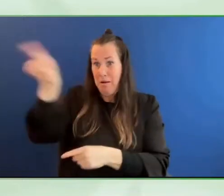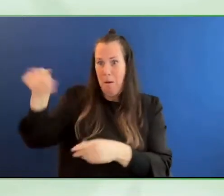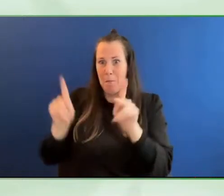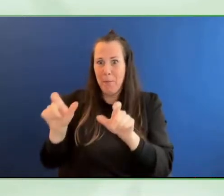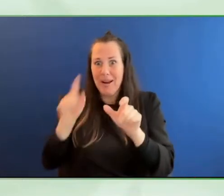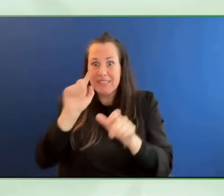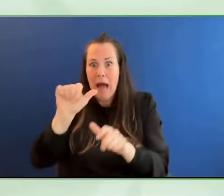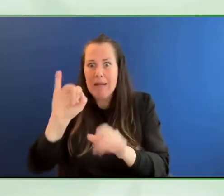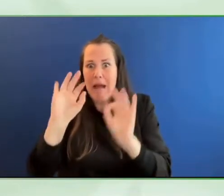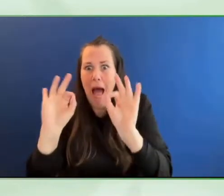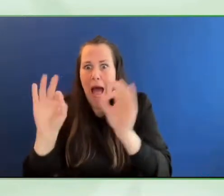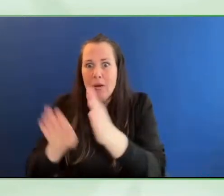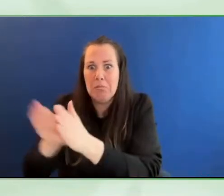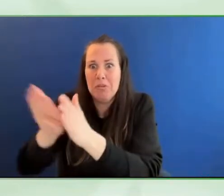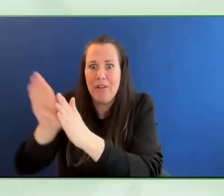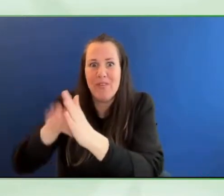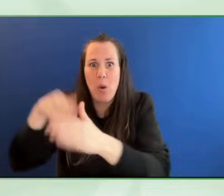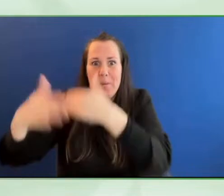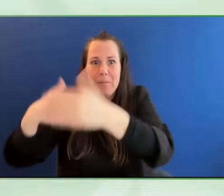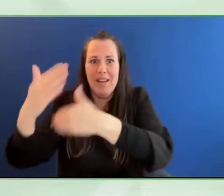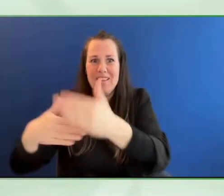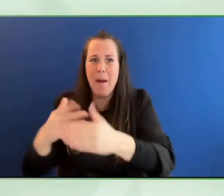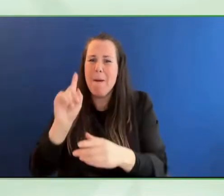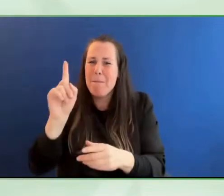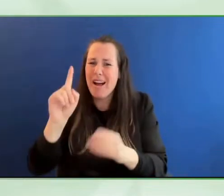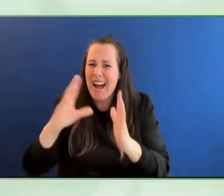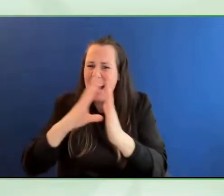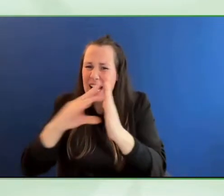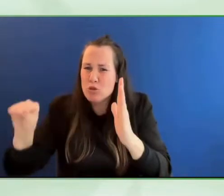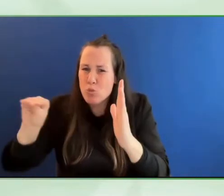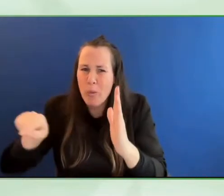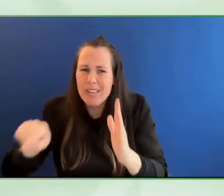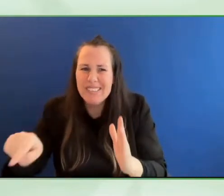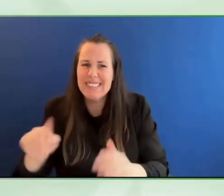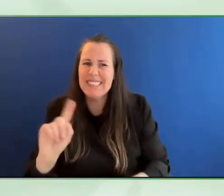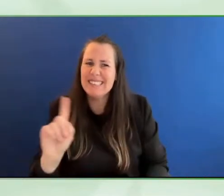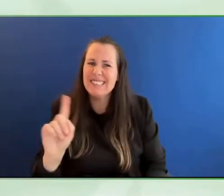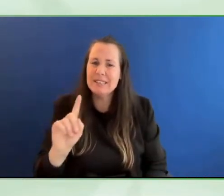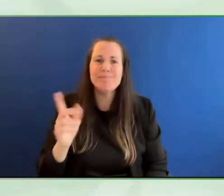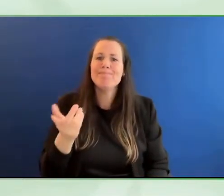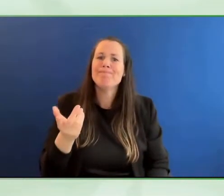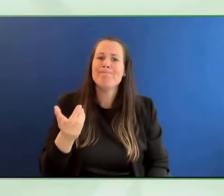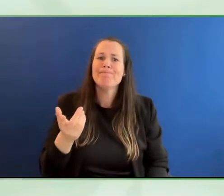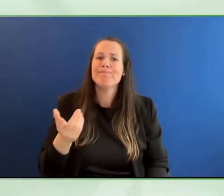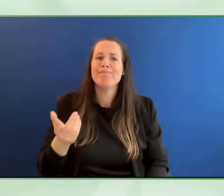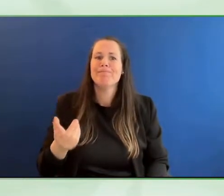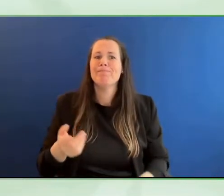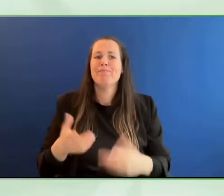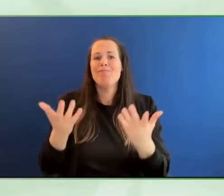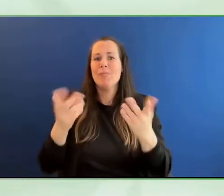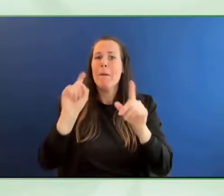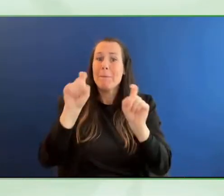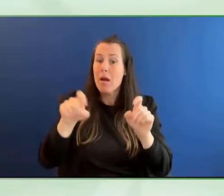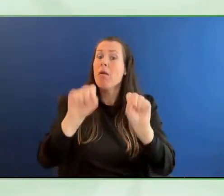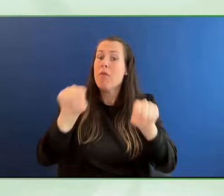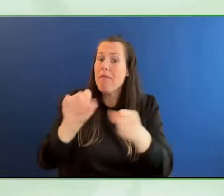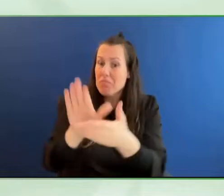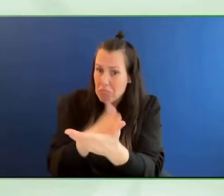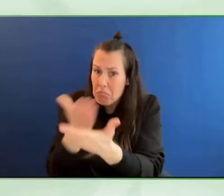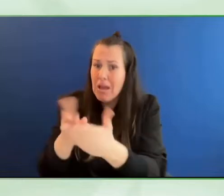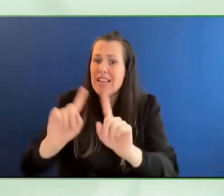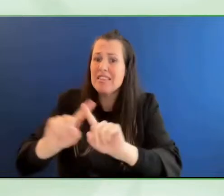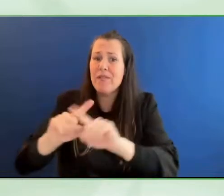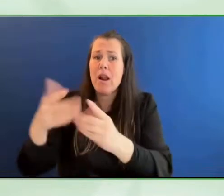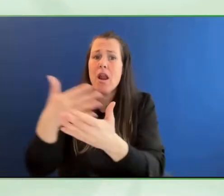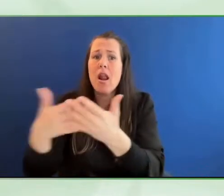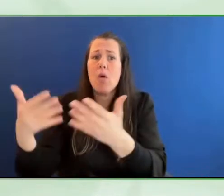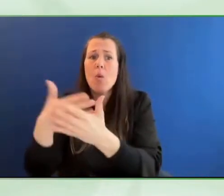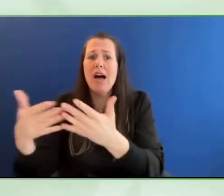If you attach a piece of alt text to the meta data you lose the context if it is someplace